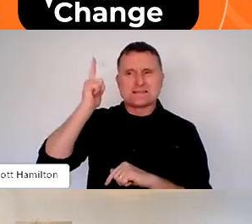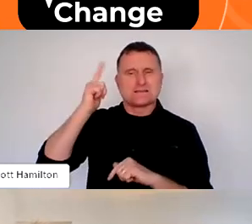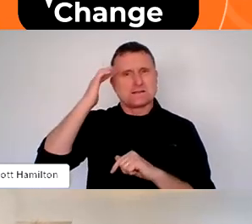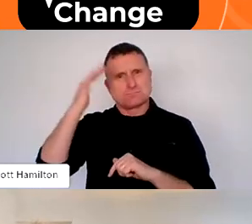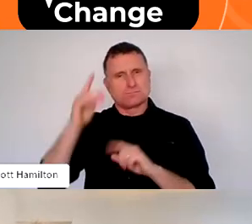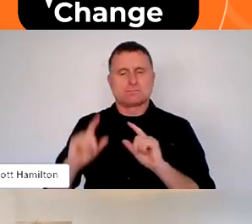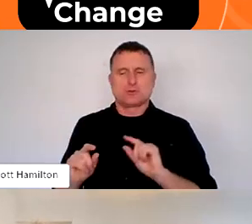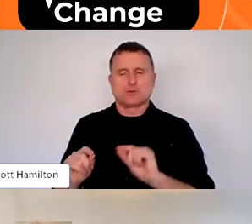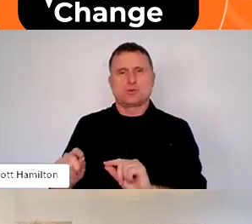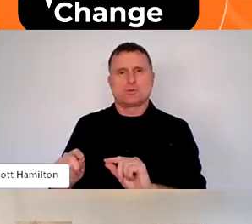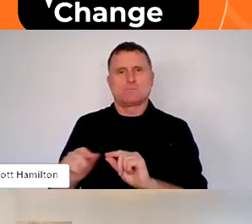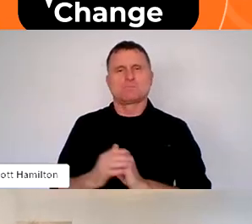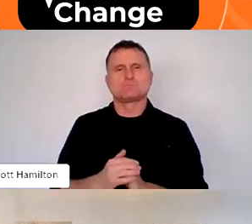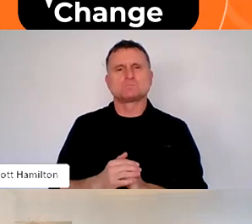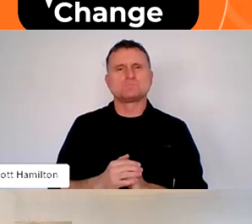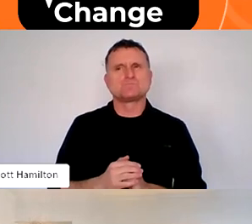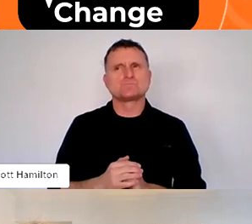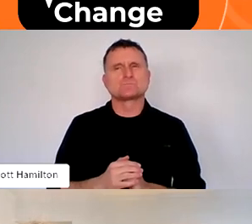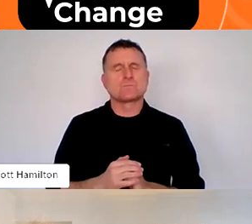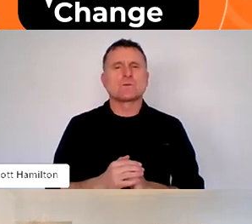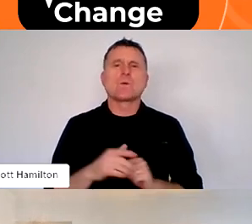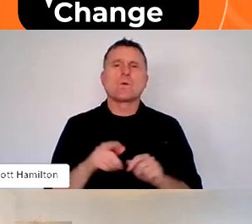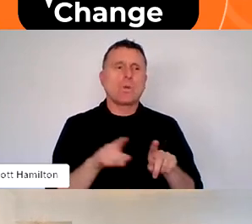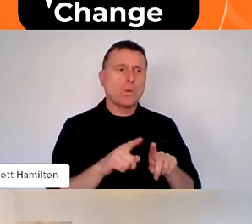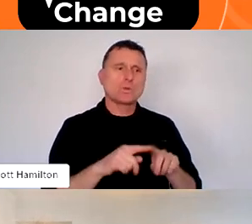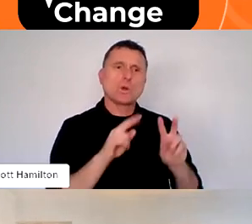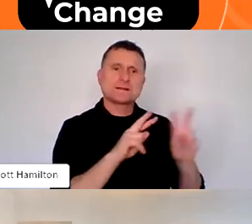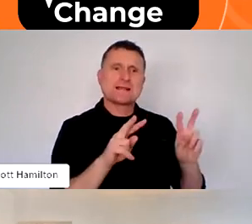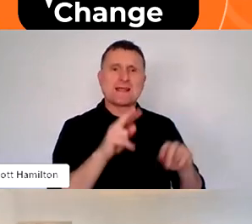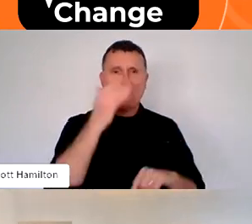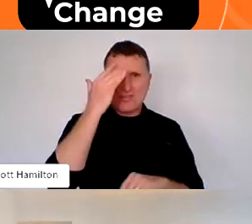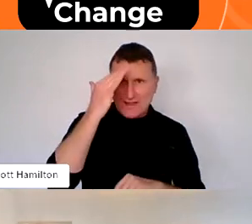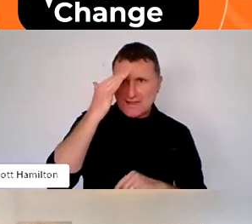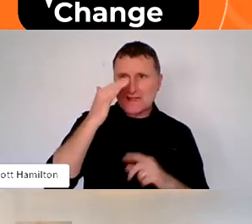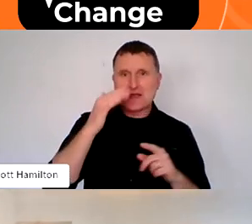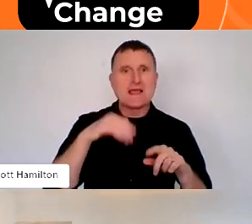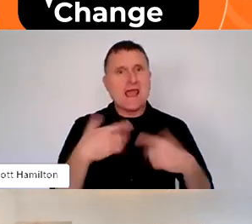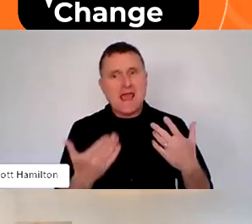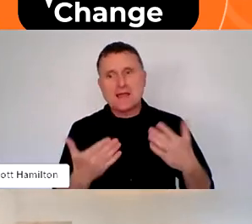and to see the thinking and practises, that kind of thinking and practises,